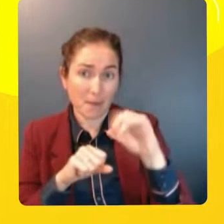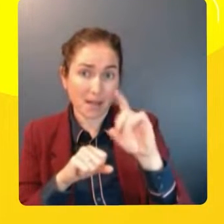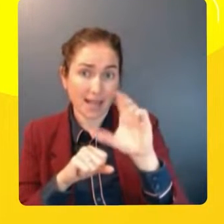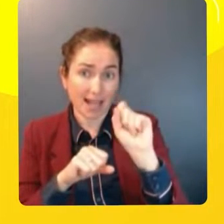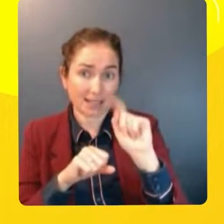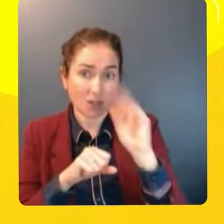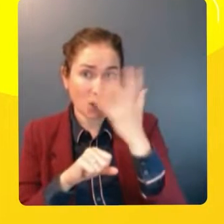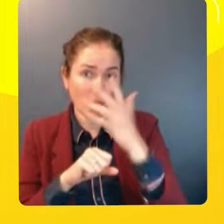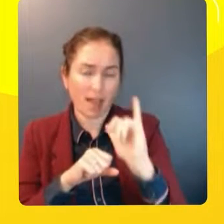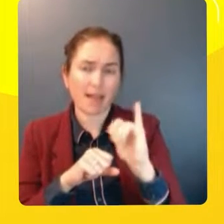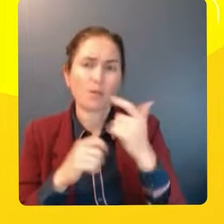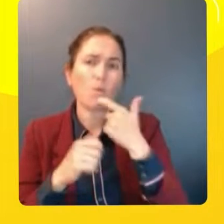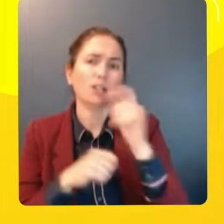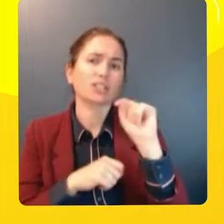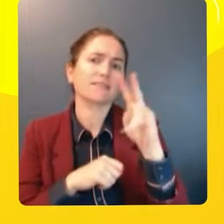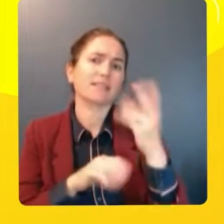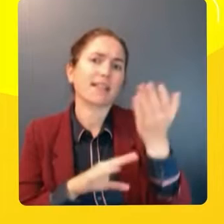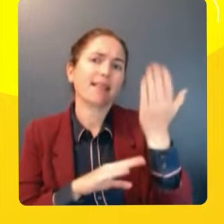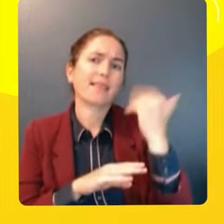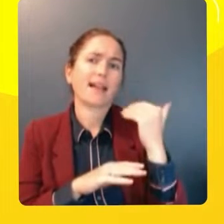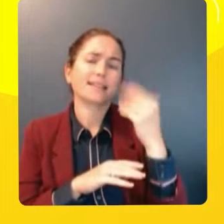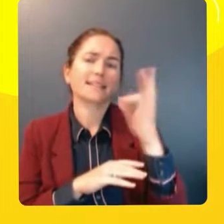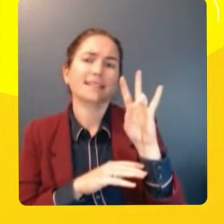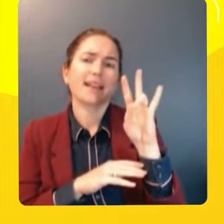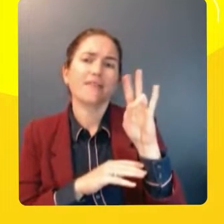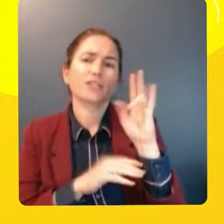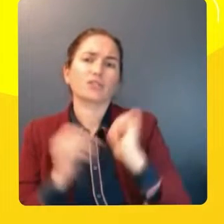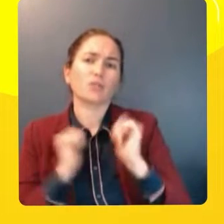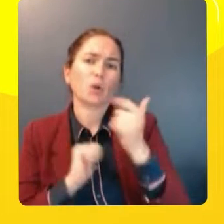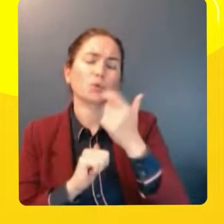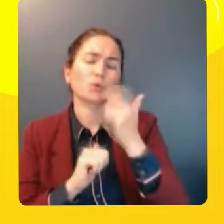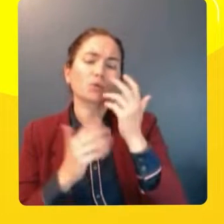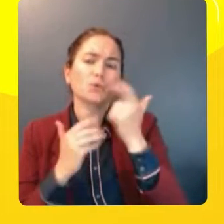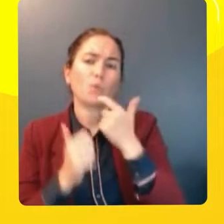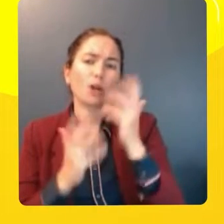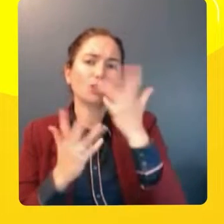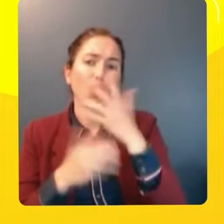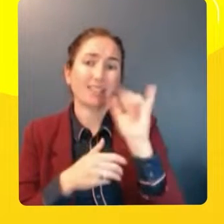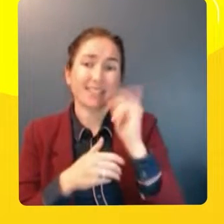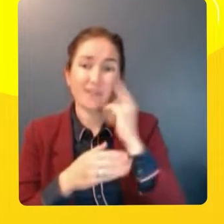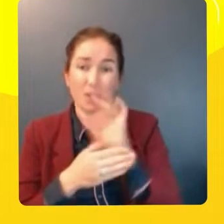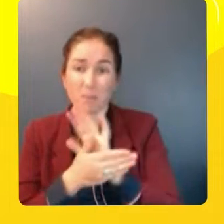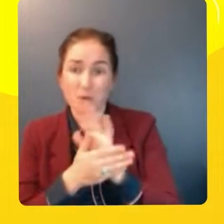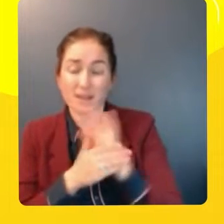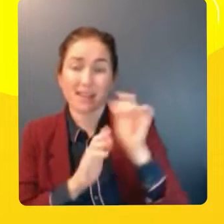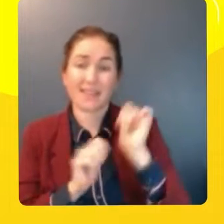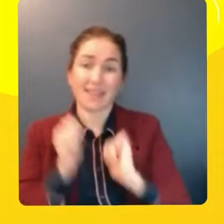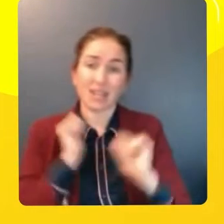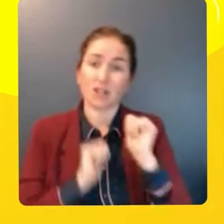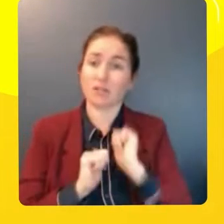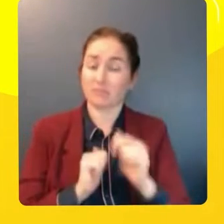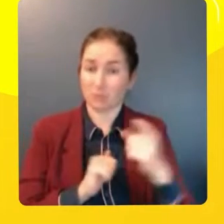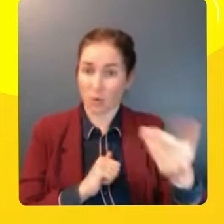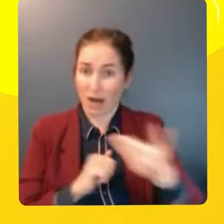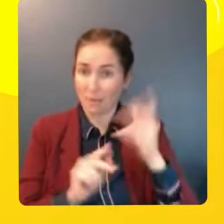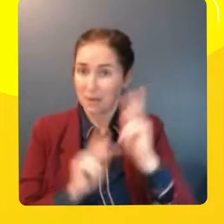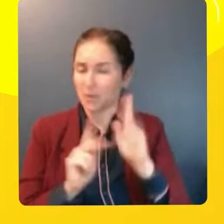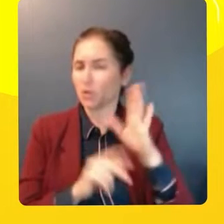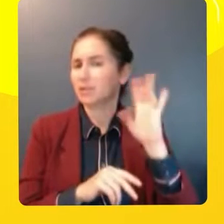What does the cast of the last seven shows that you watch look like? Same with movies. Same with theatre. You hire people. What do your last seven hires look like?